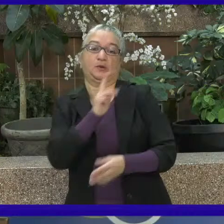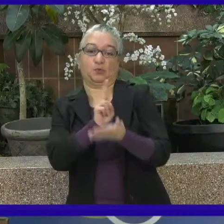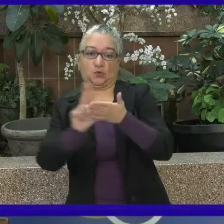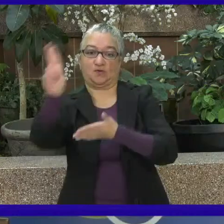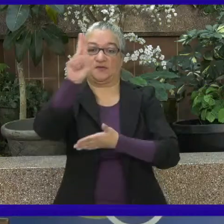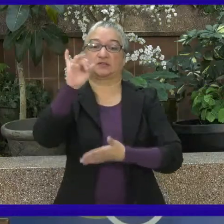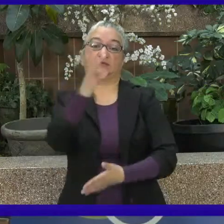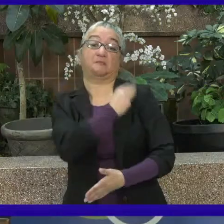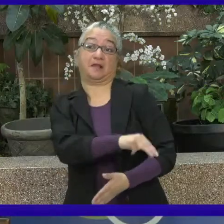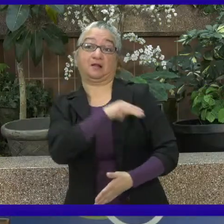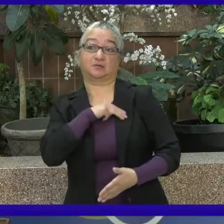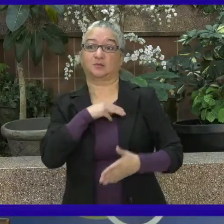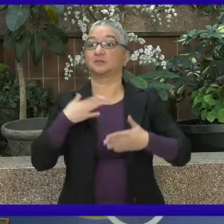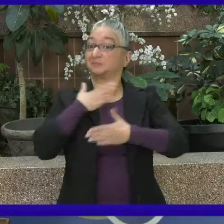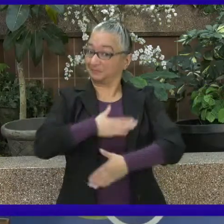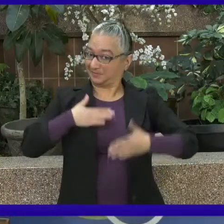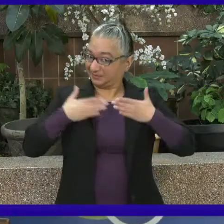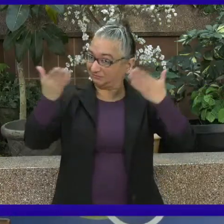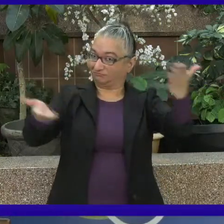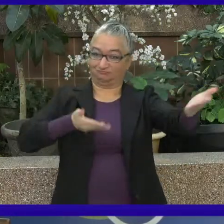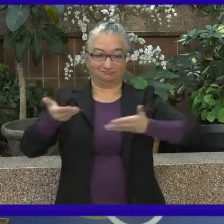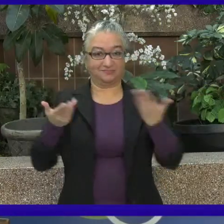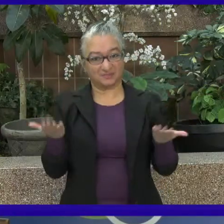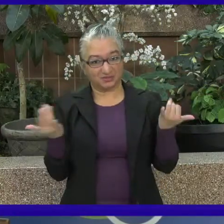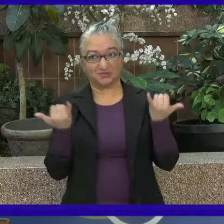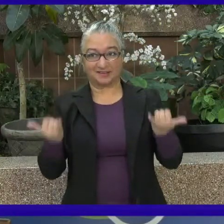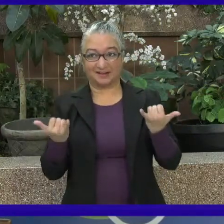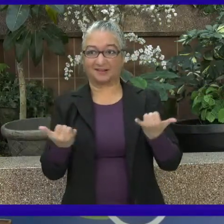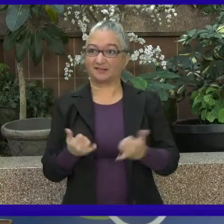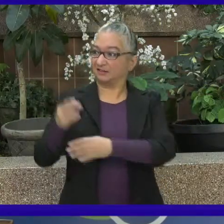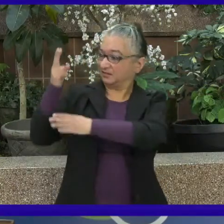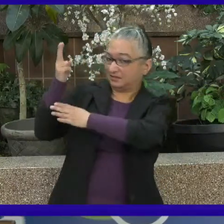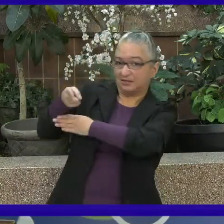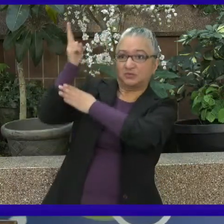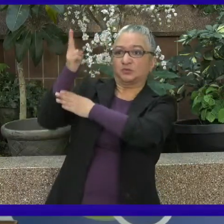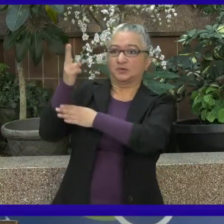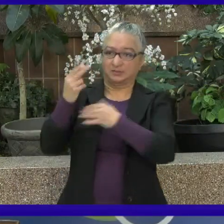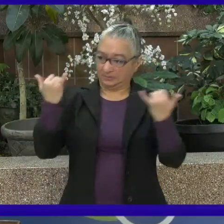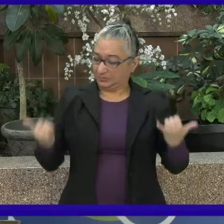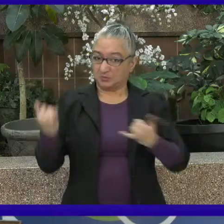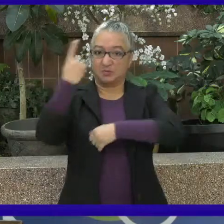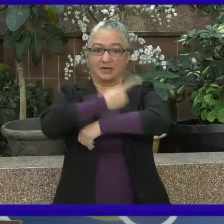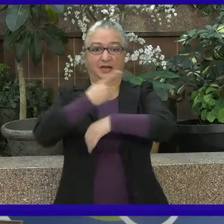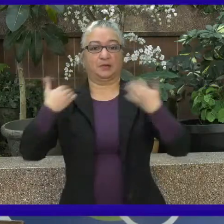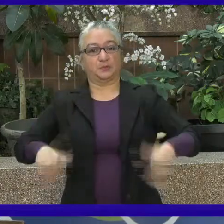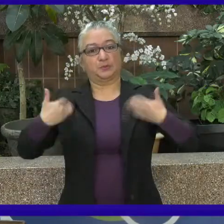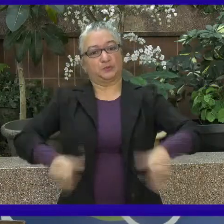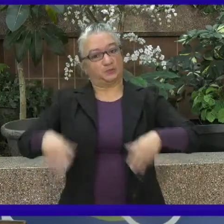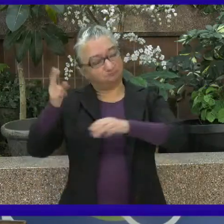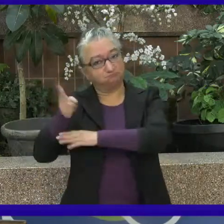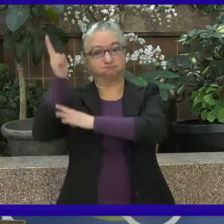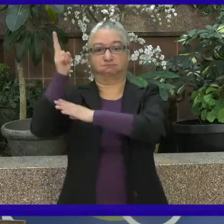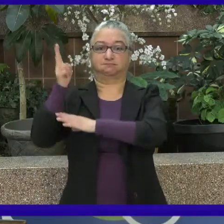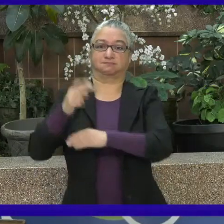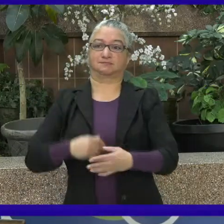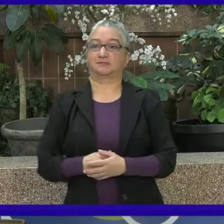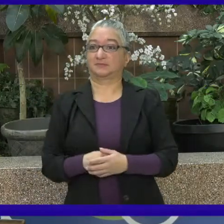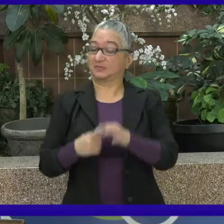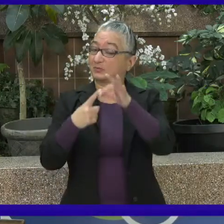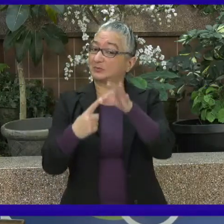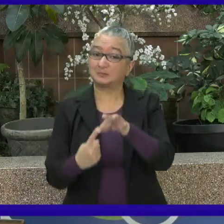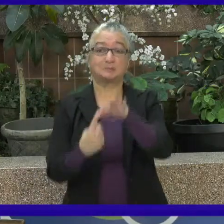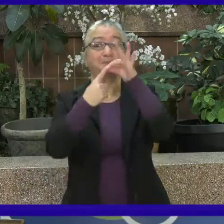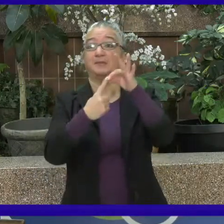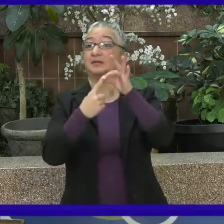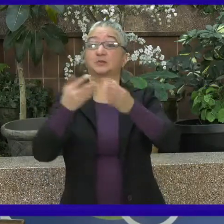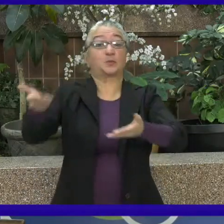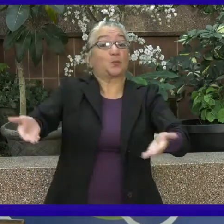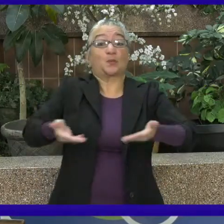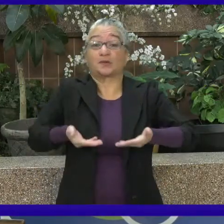this really historic day and you know i i want to expand extend a special welcome to minister gordon